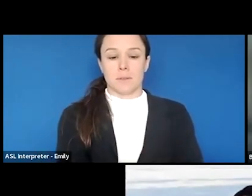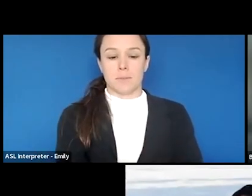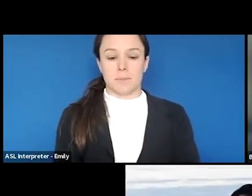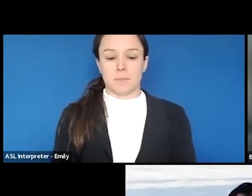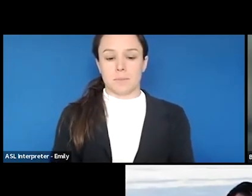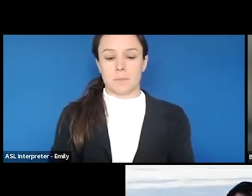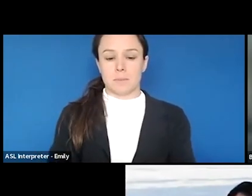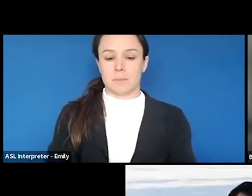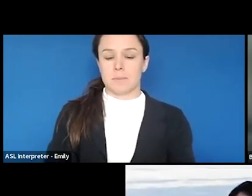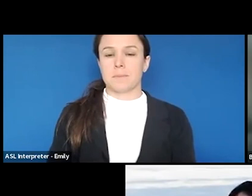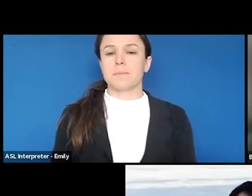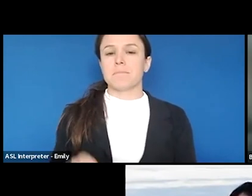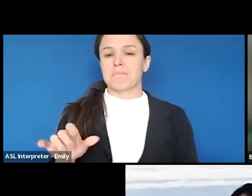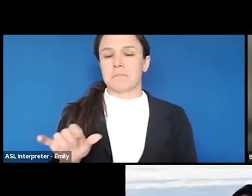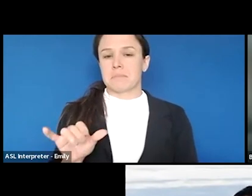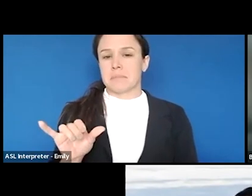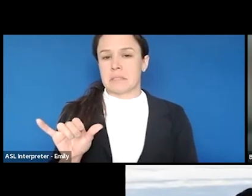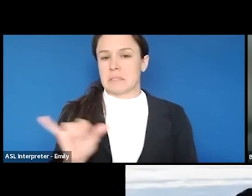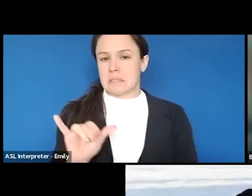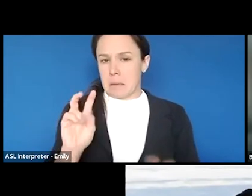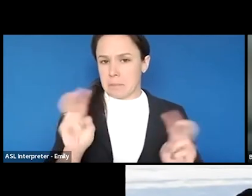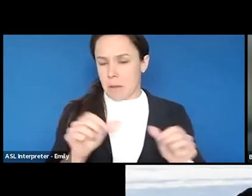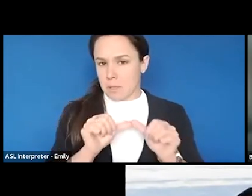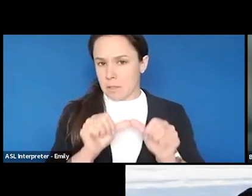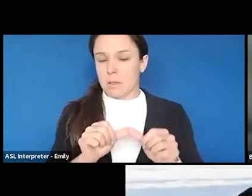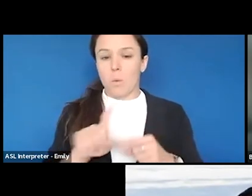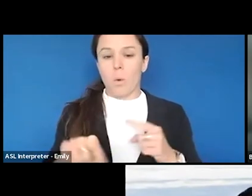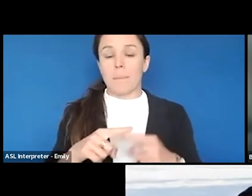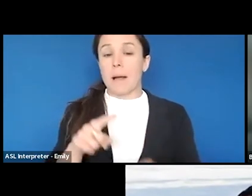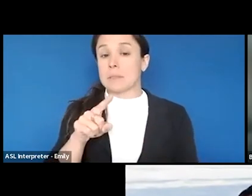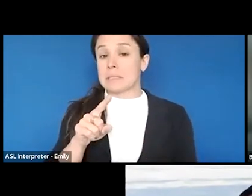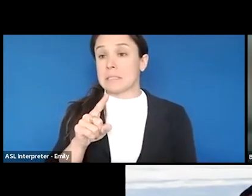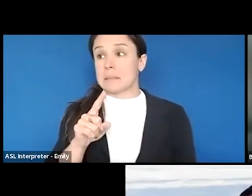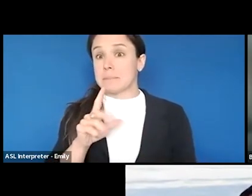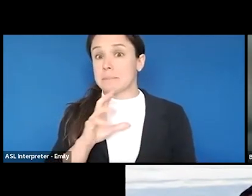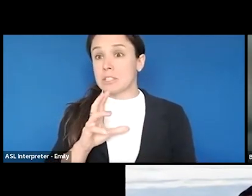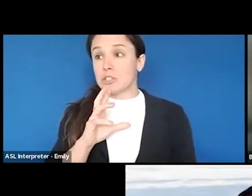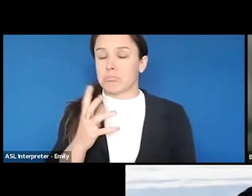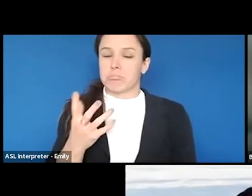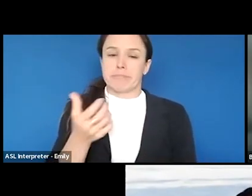topic for a second Monica -- what about speech which is in any language but which is impaired?